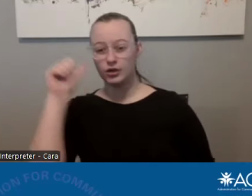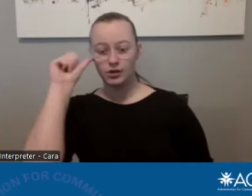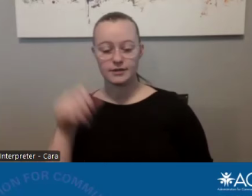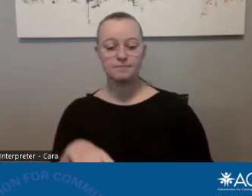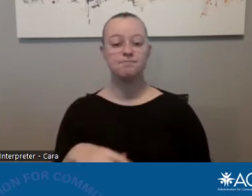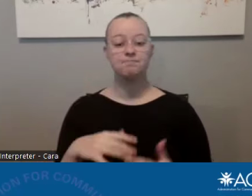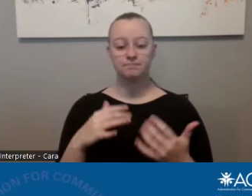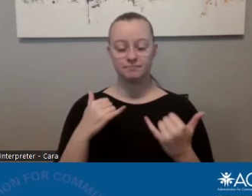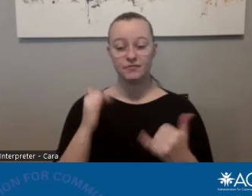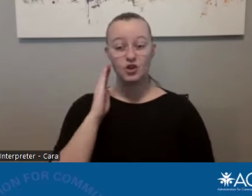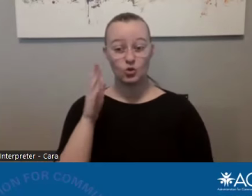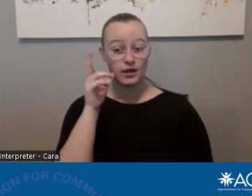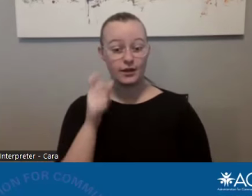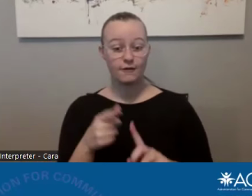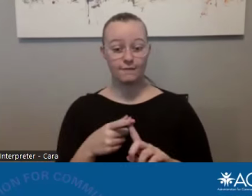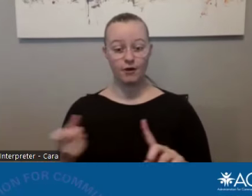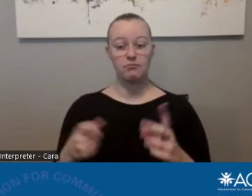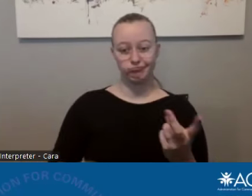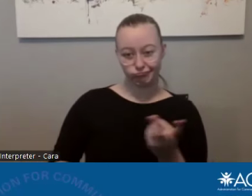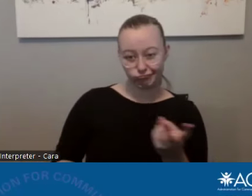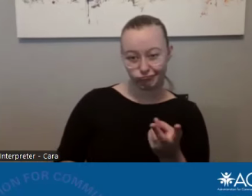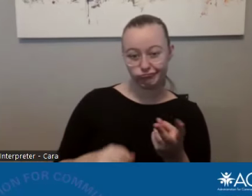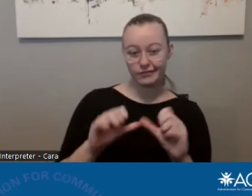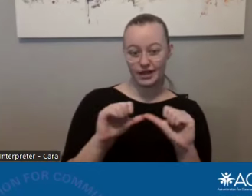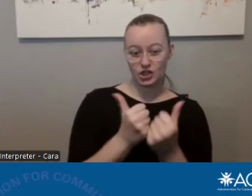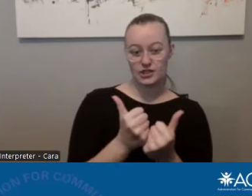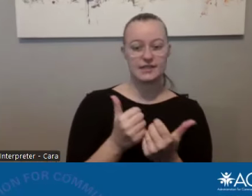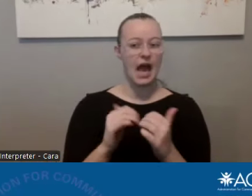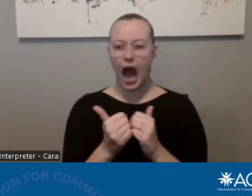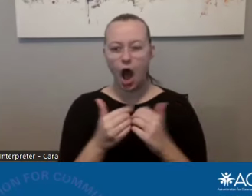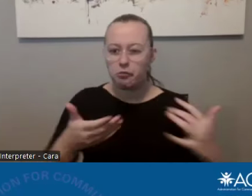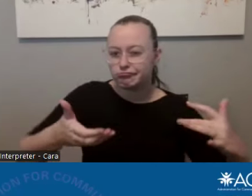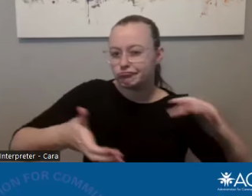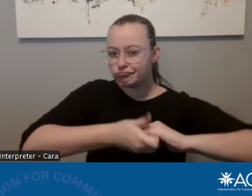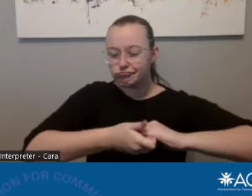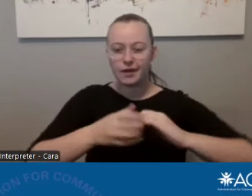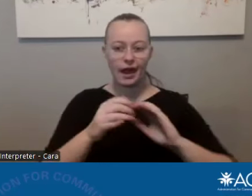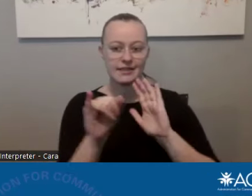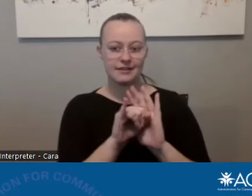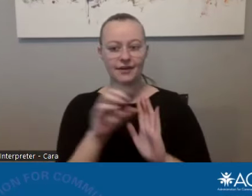and DOL about how HHS and DOL came together and worked to identify data needed to support